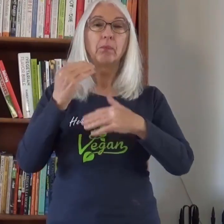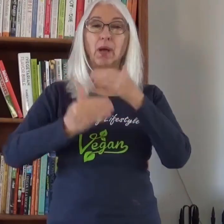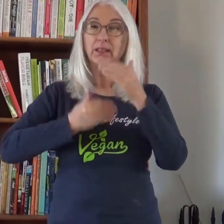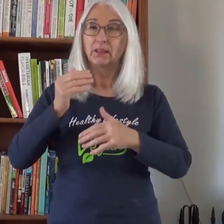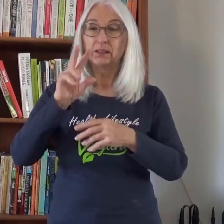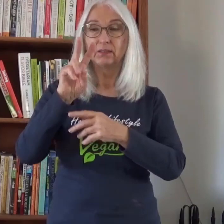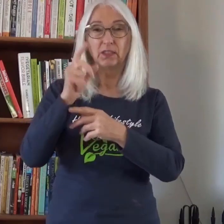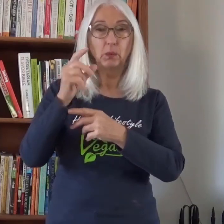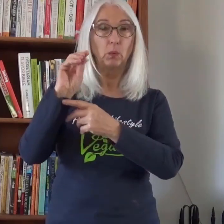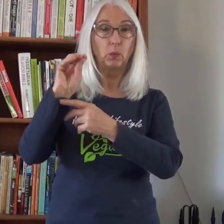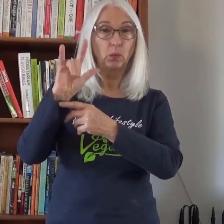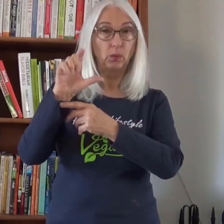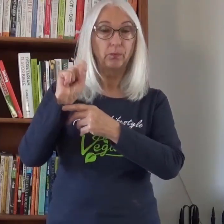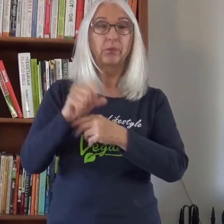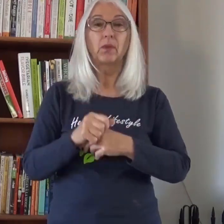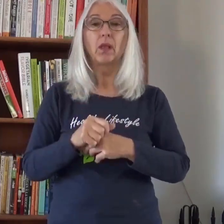and processed vegetable oils.